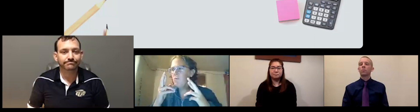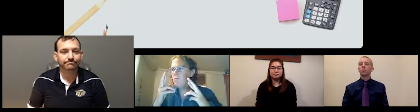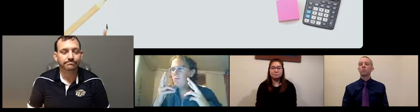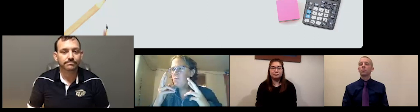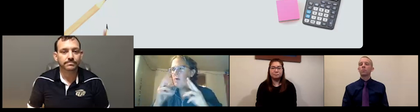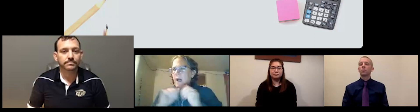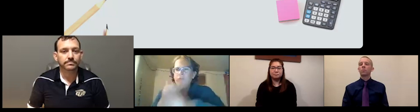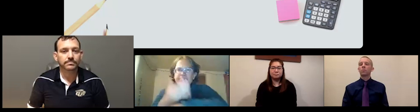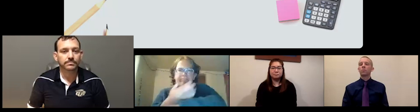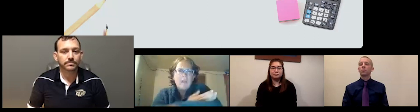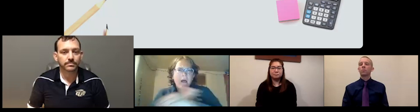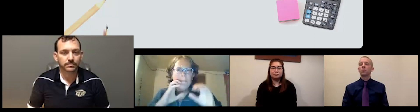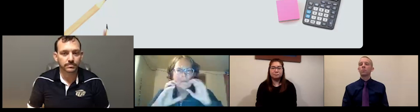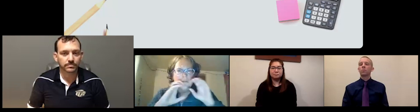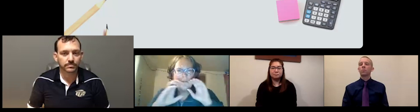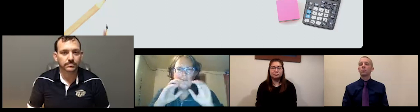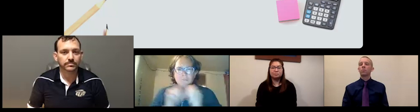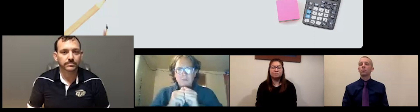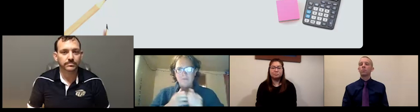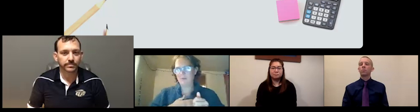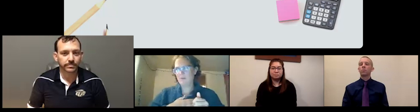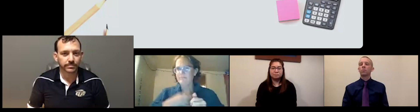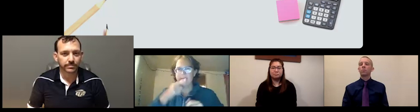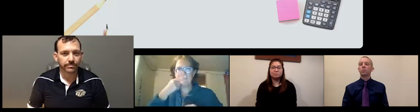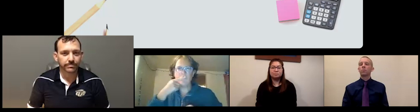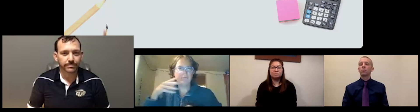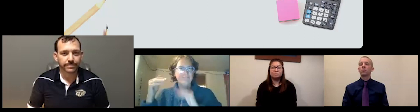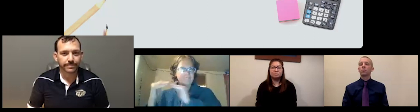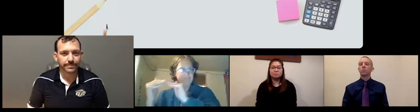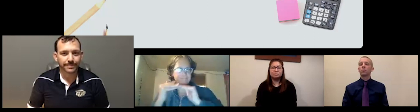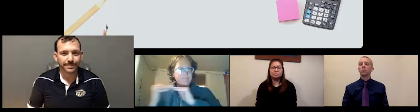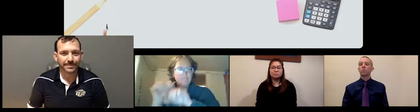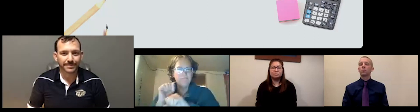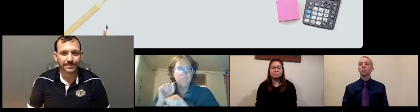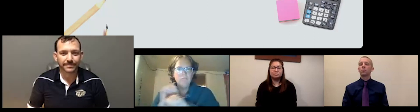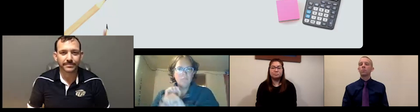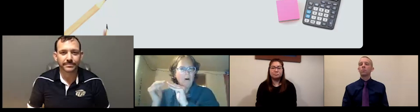improve communication with my hearing colleagues.